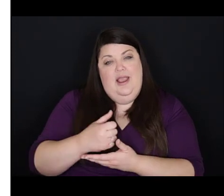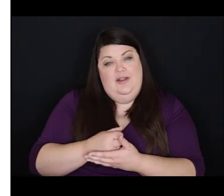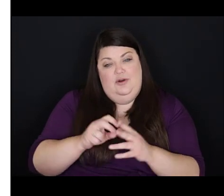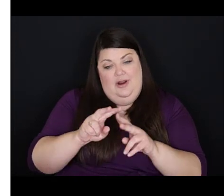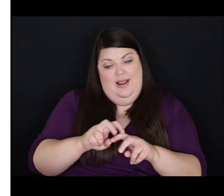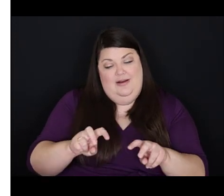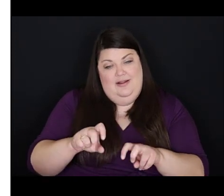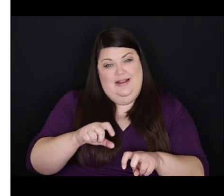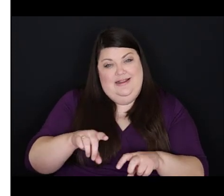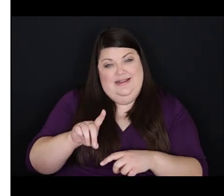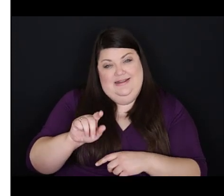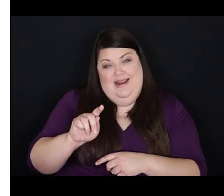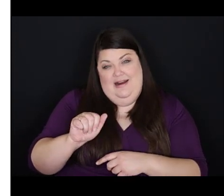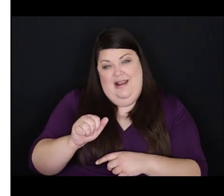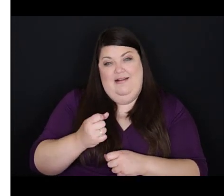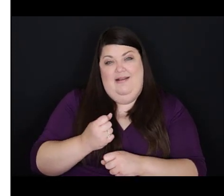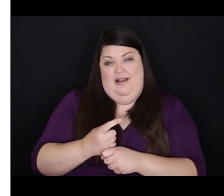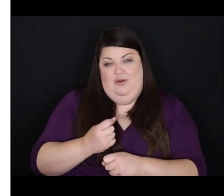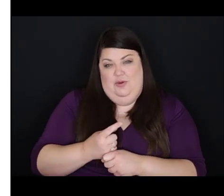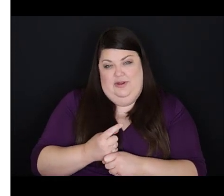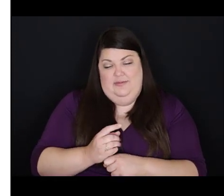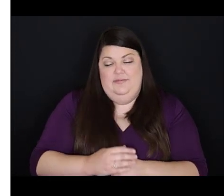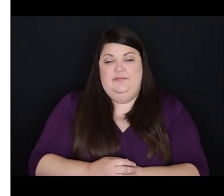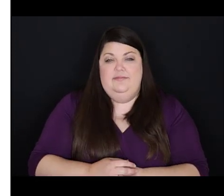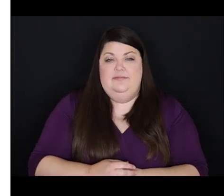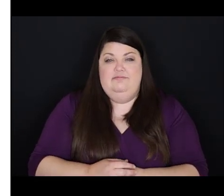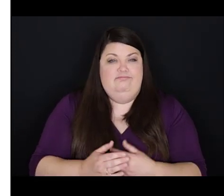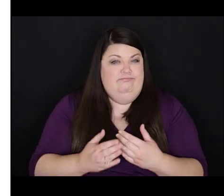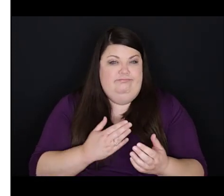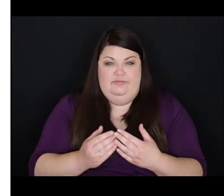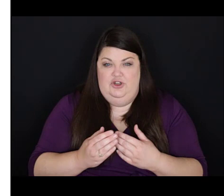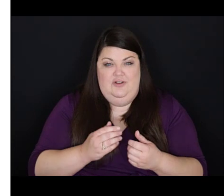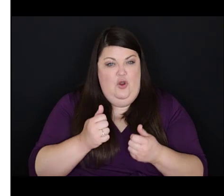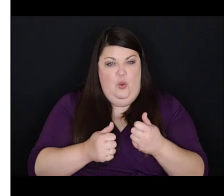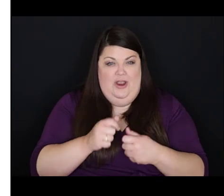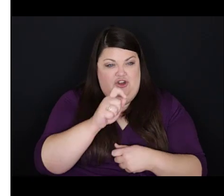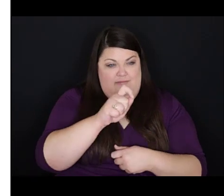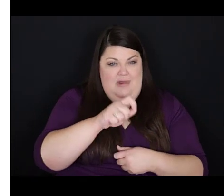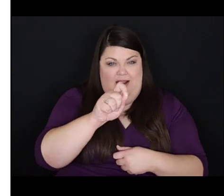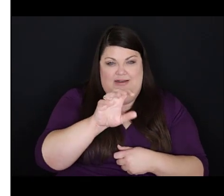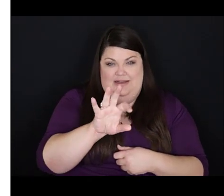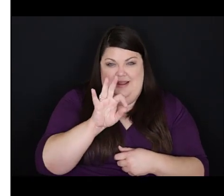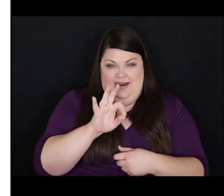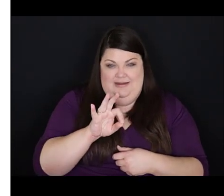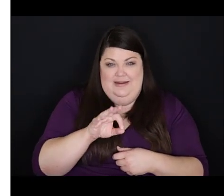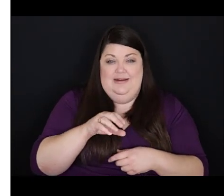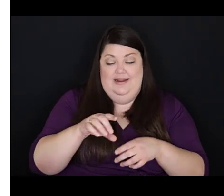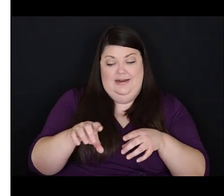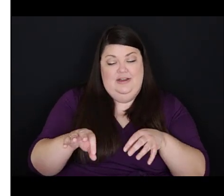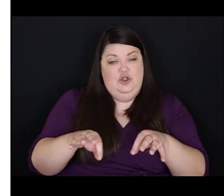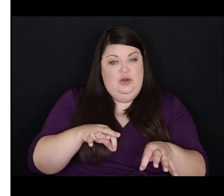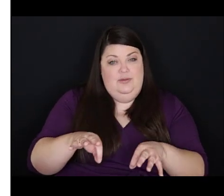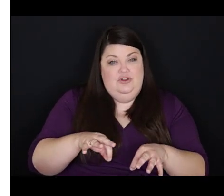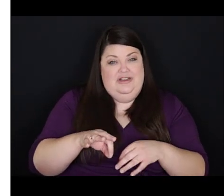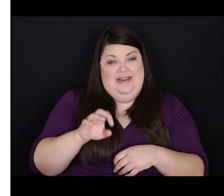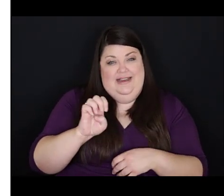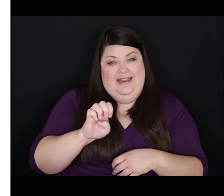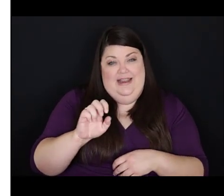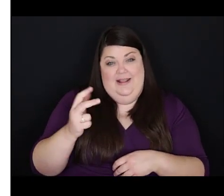annual basis. Regardless of the button selected, in Description (e)(3), the VR agency must—